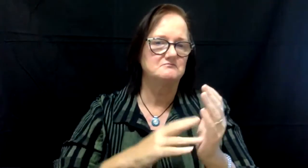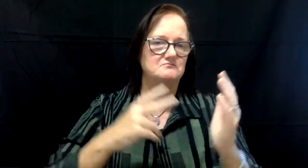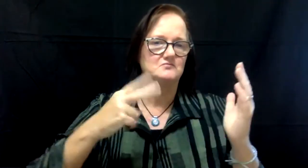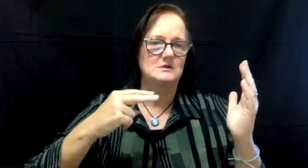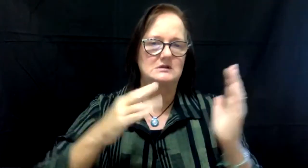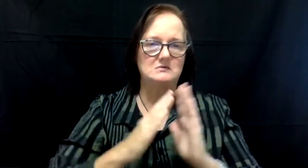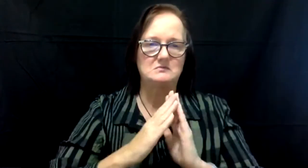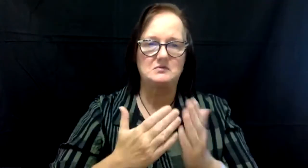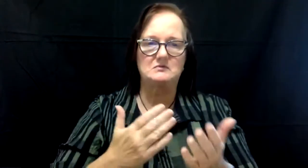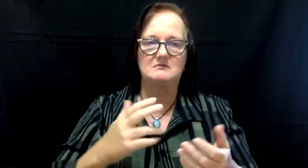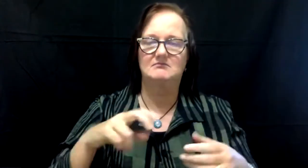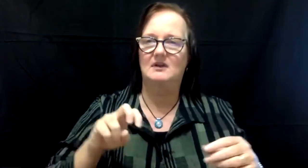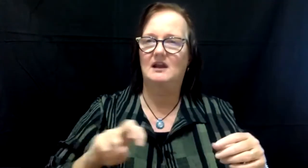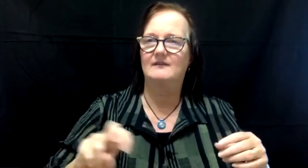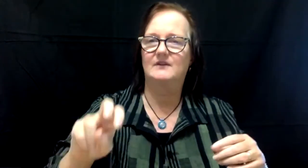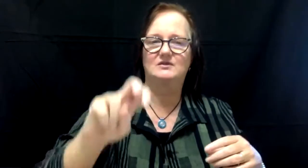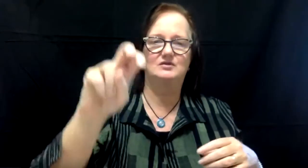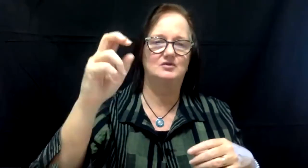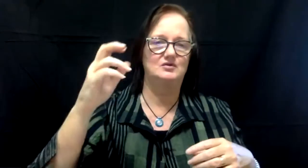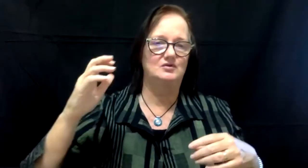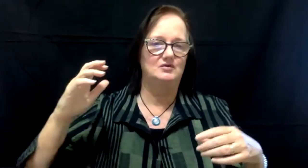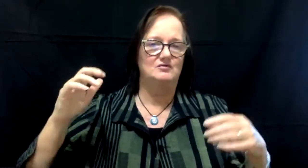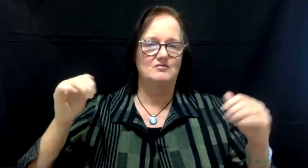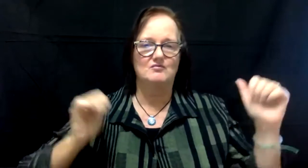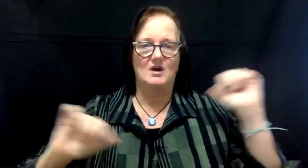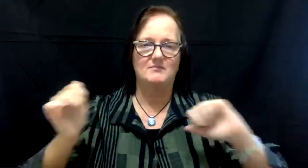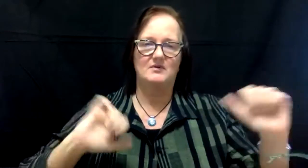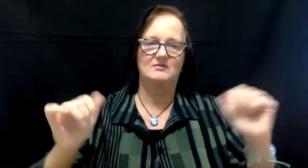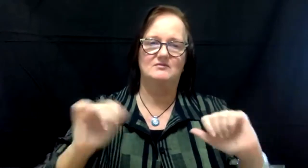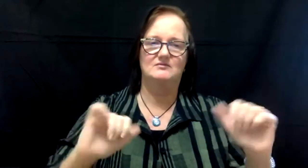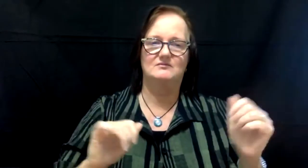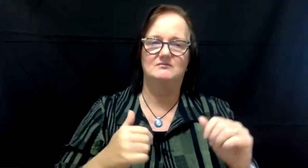reading books, going on adventures, and drama.